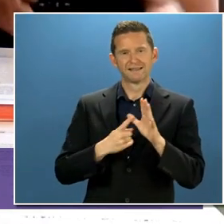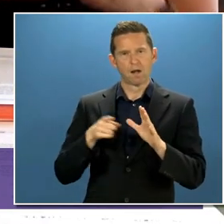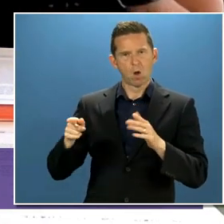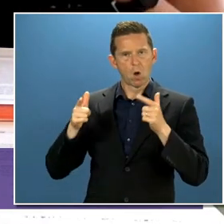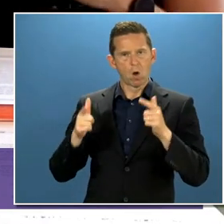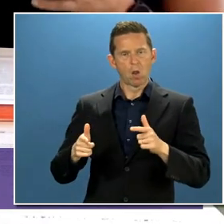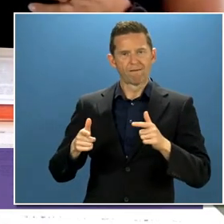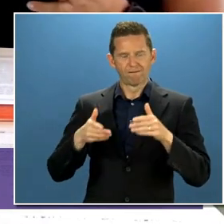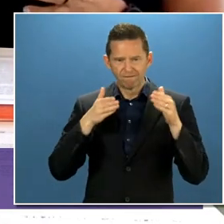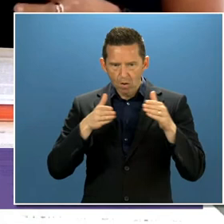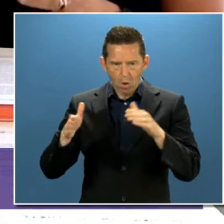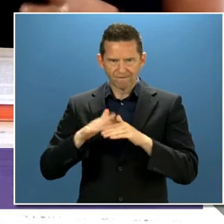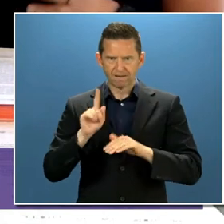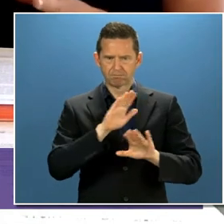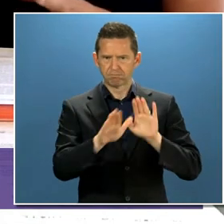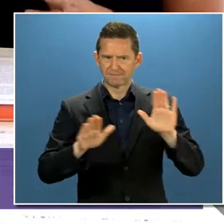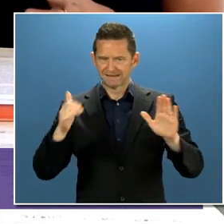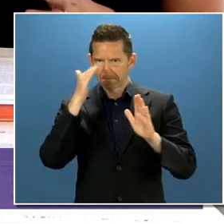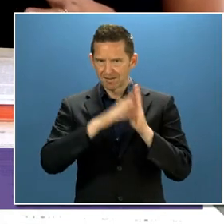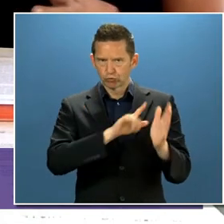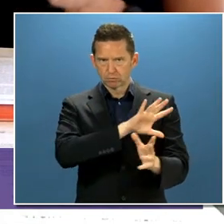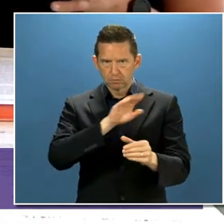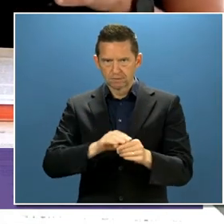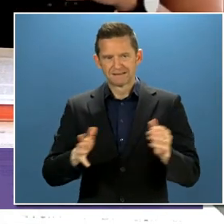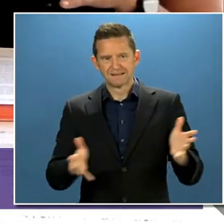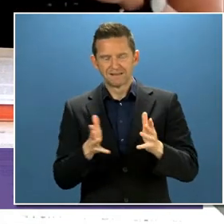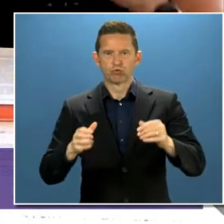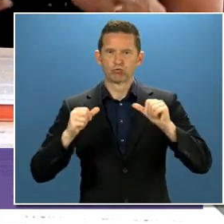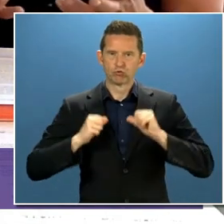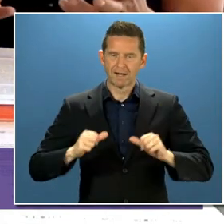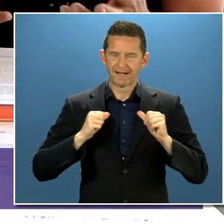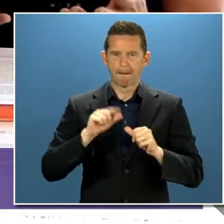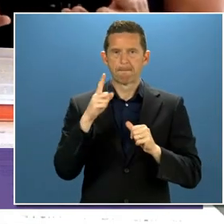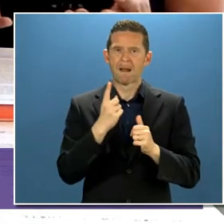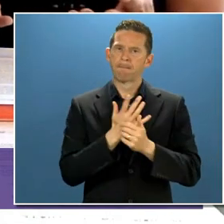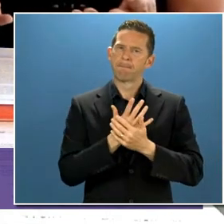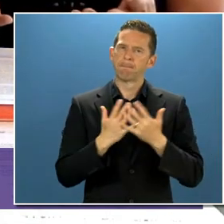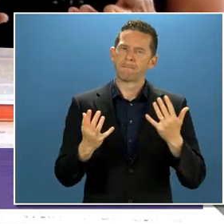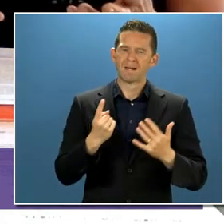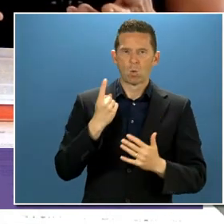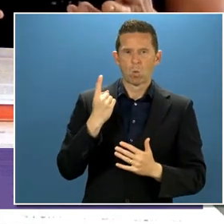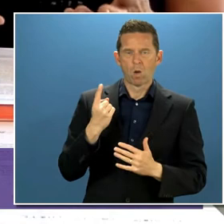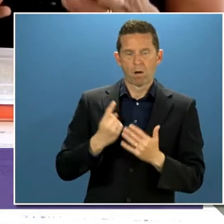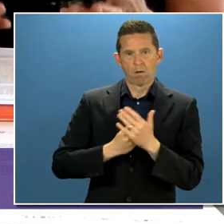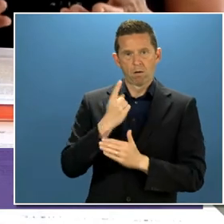experiences, around training for people. But one of the fundamental questions about being in employed in an